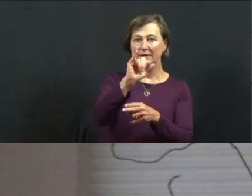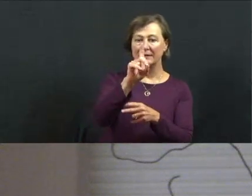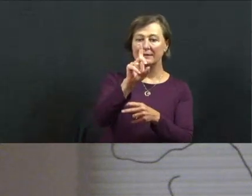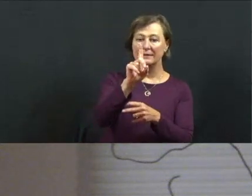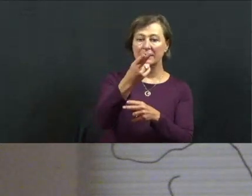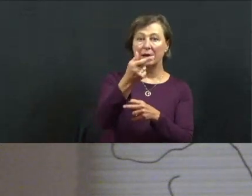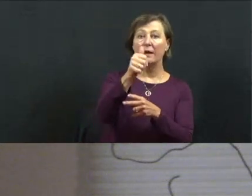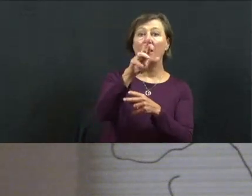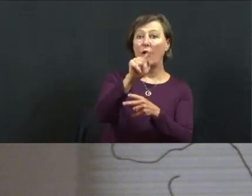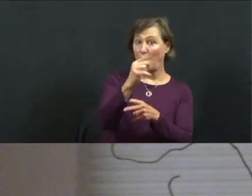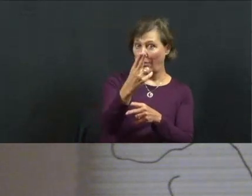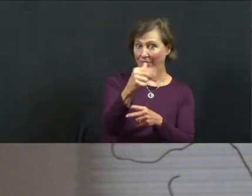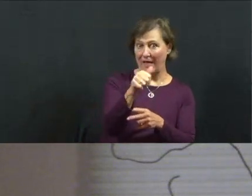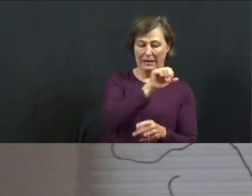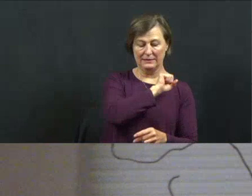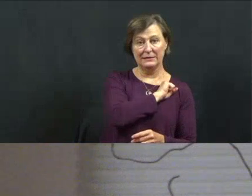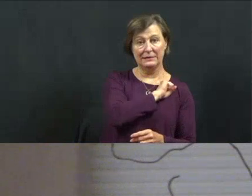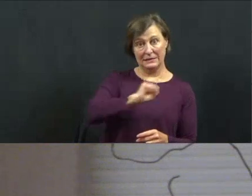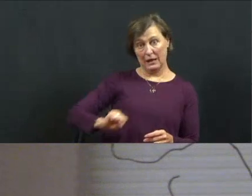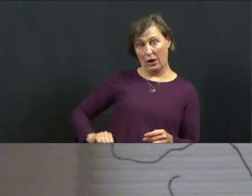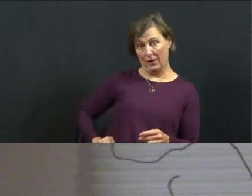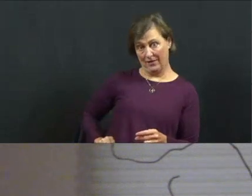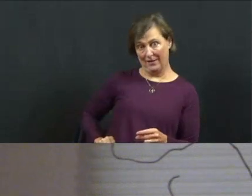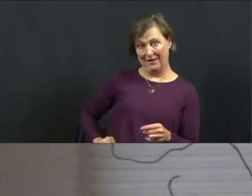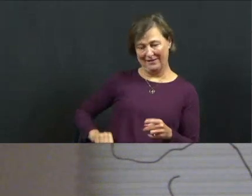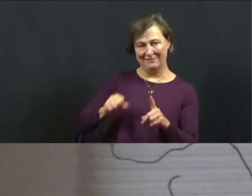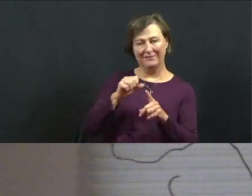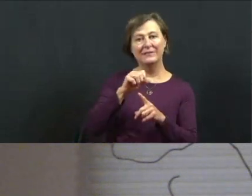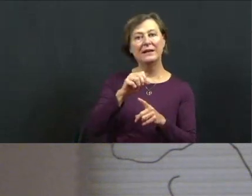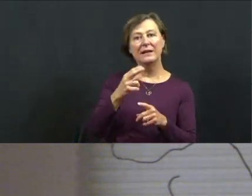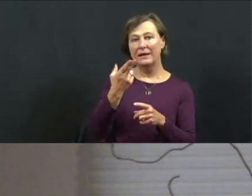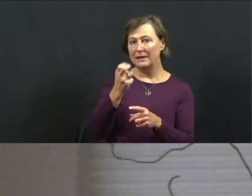In this story Siddhartha holds on to his hope,